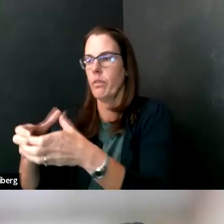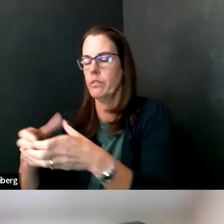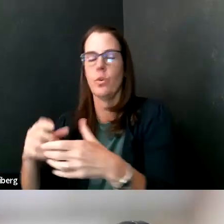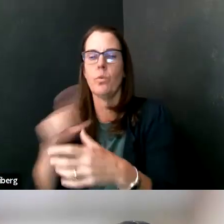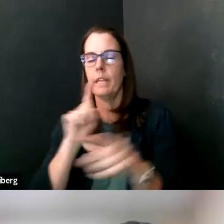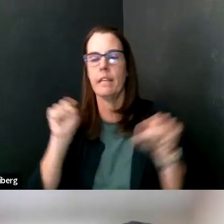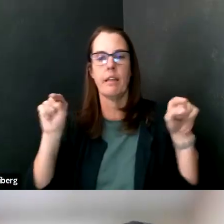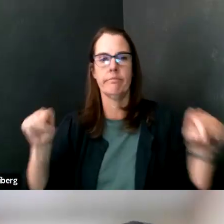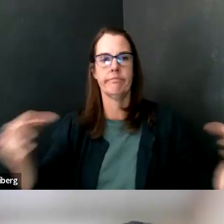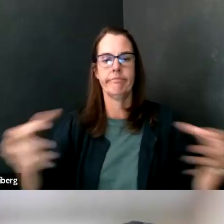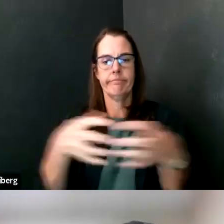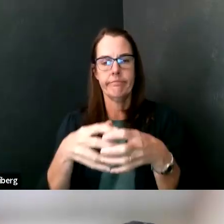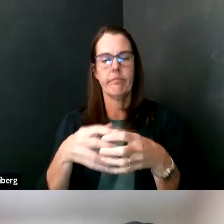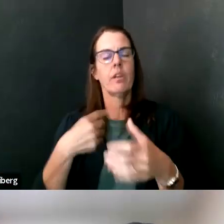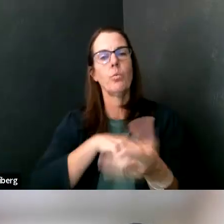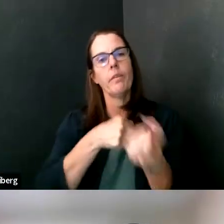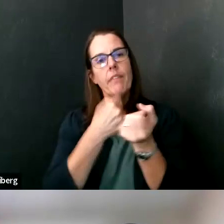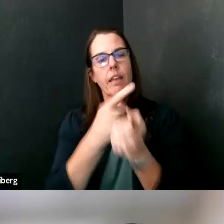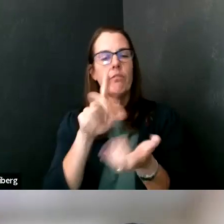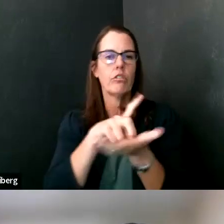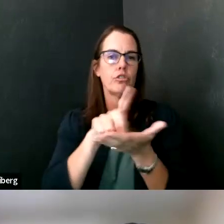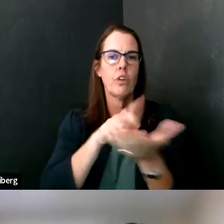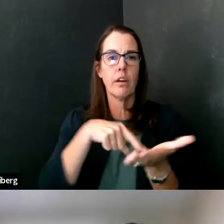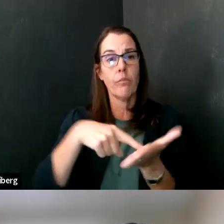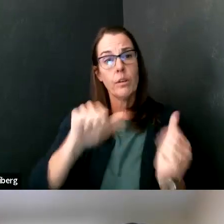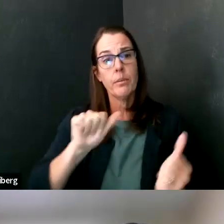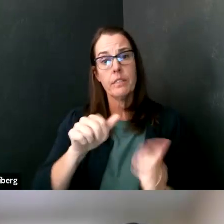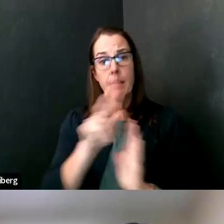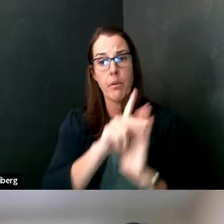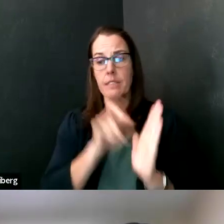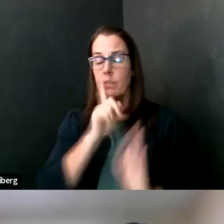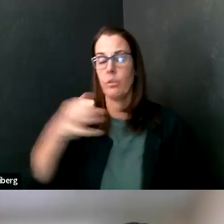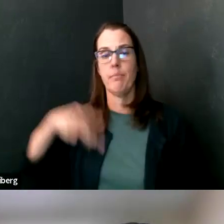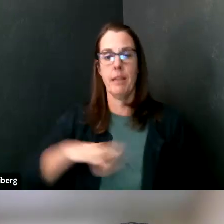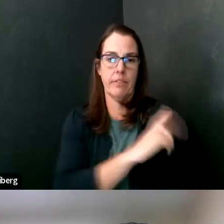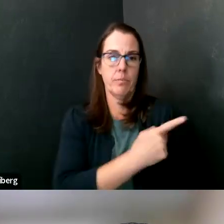side. We advocate for drug affordability policies that benefit patients. We appreciate the board's